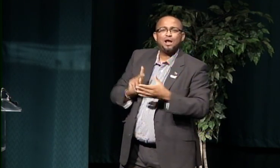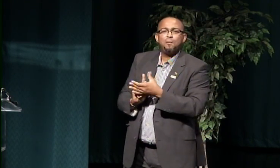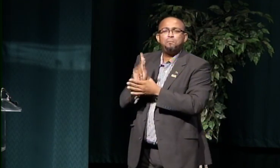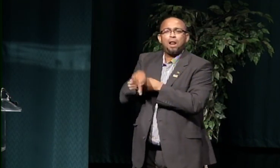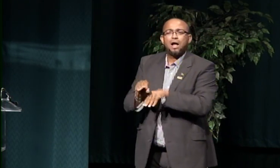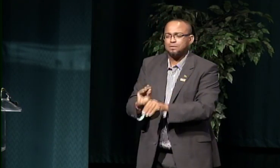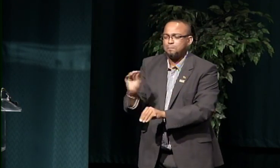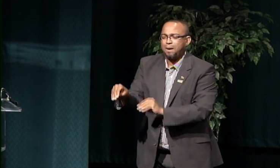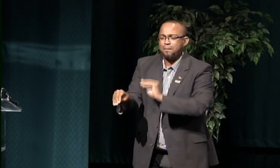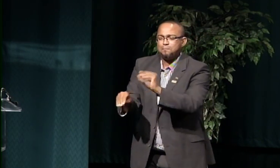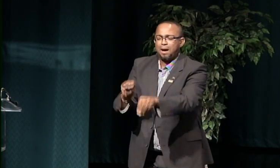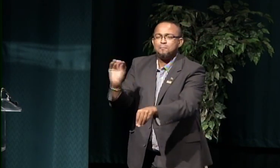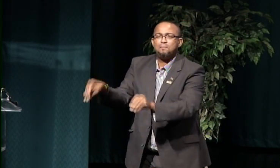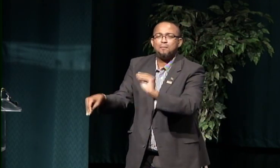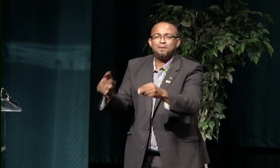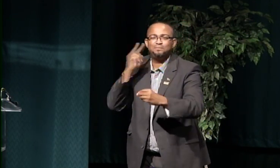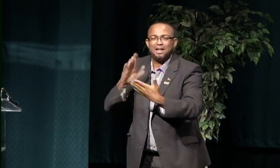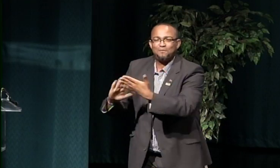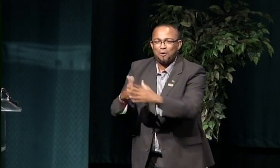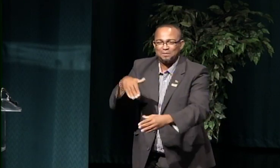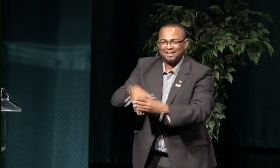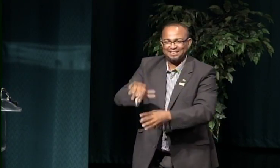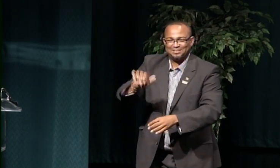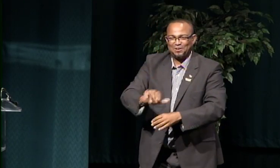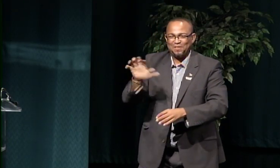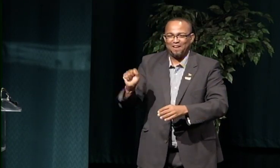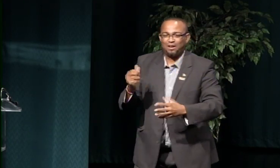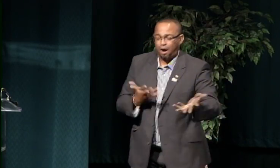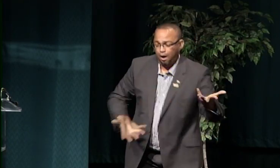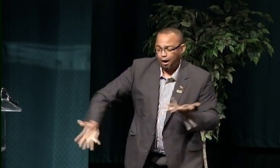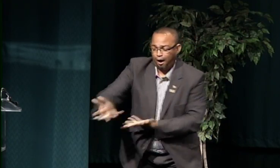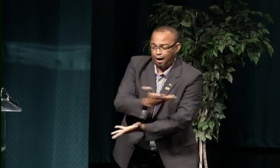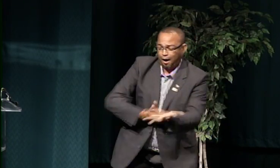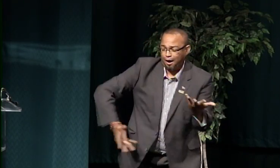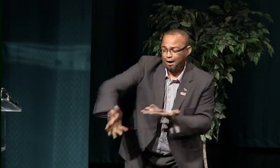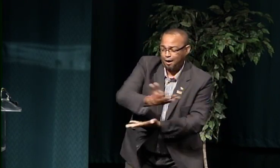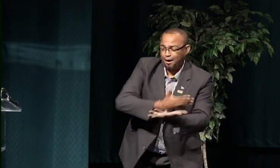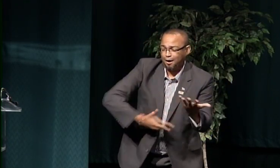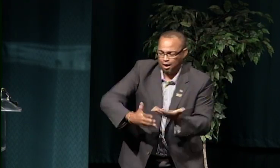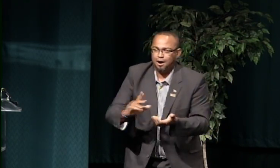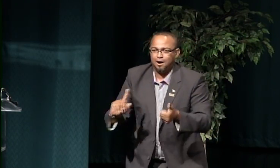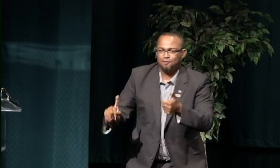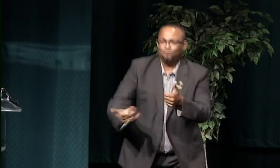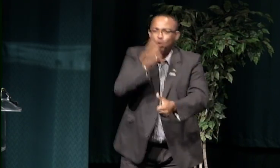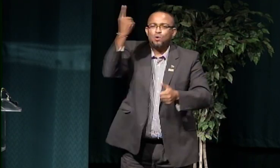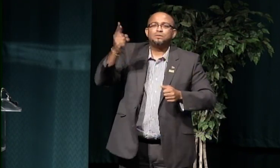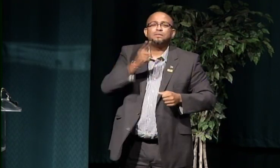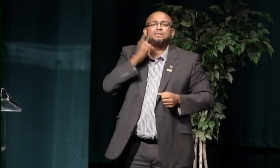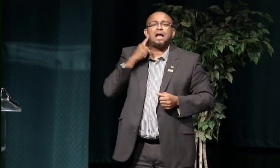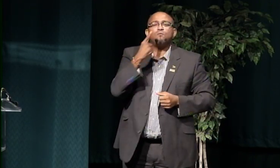And we were able to do this because those of you in the Deaf President Now movement